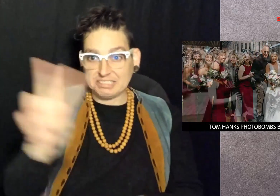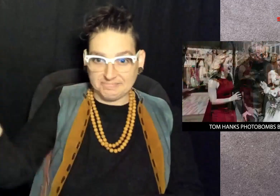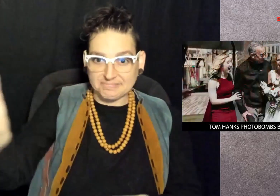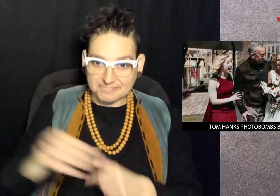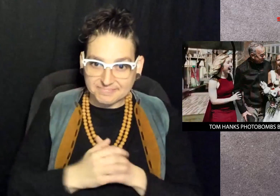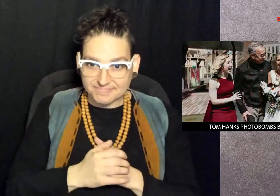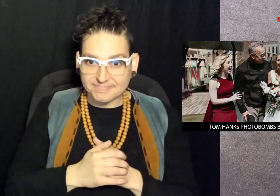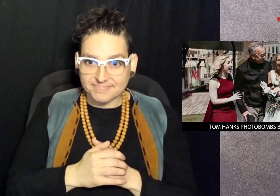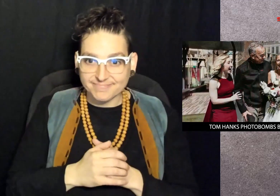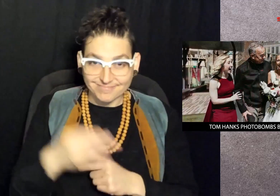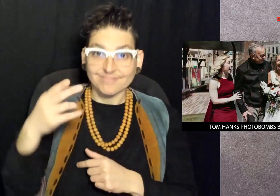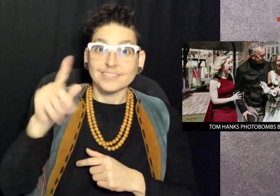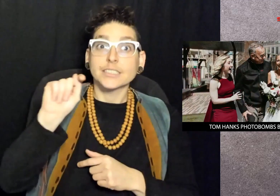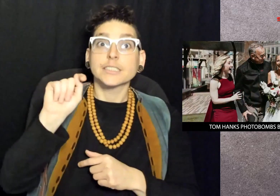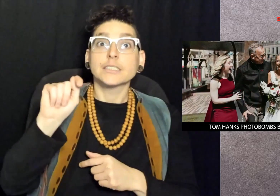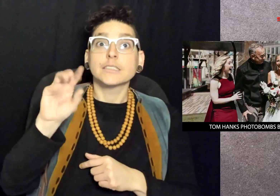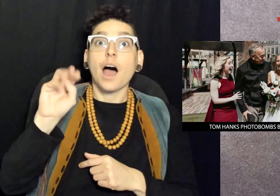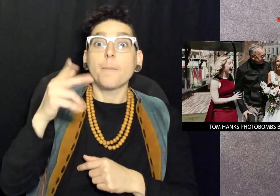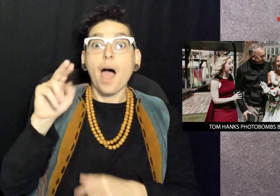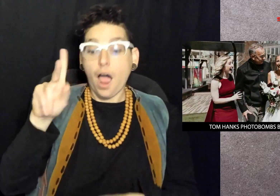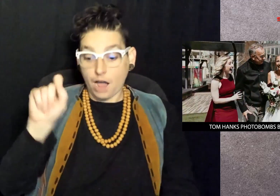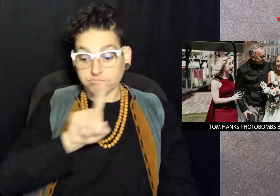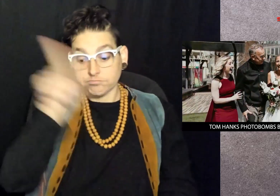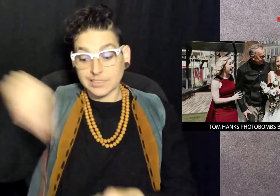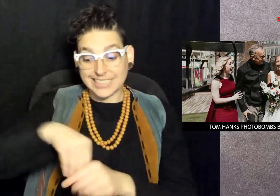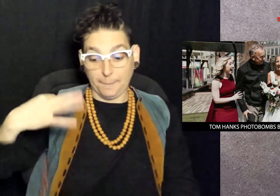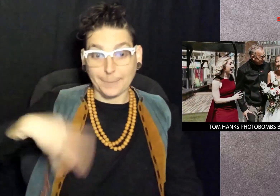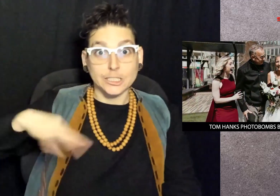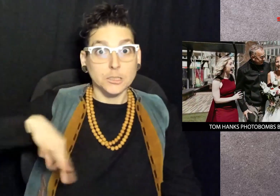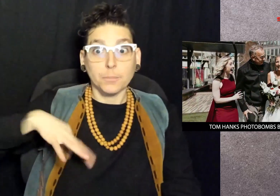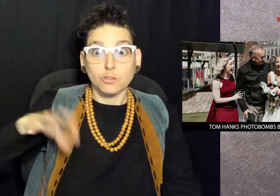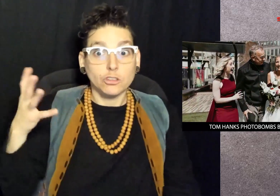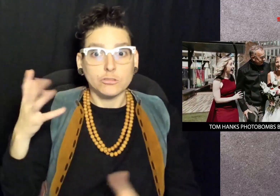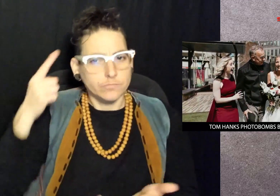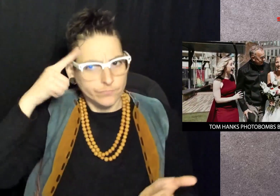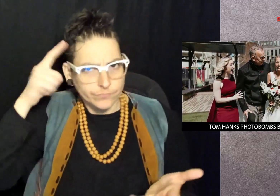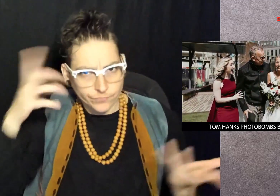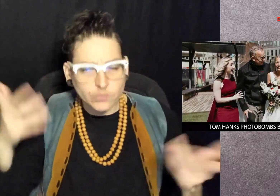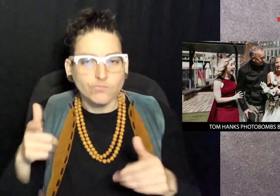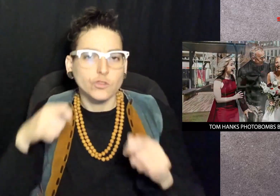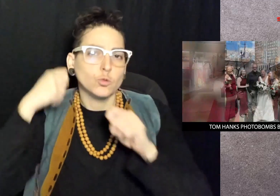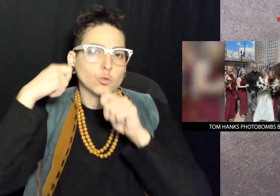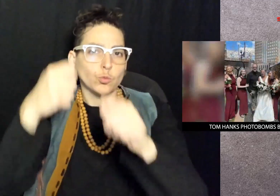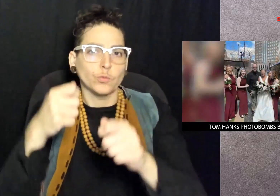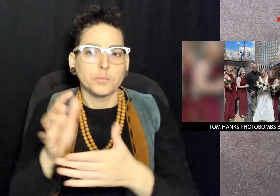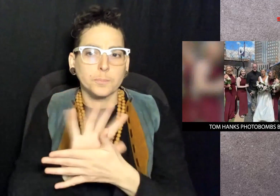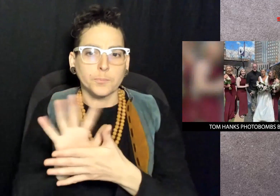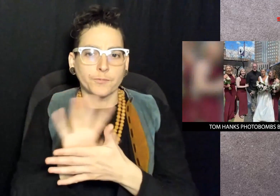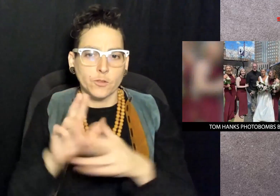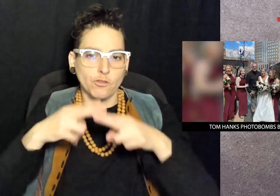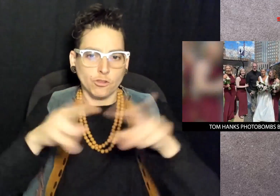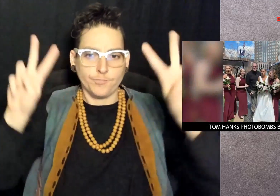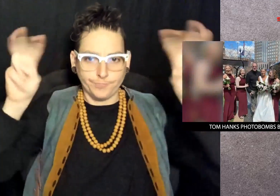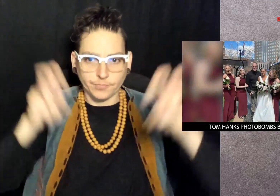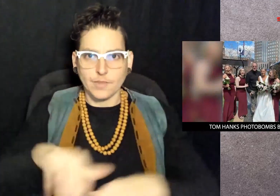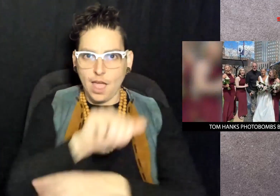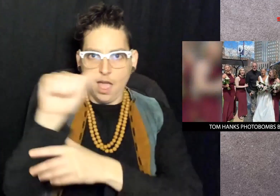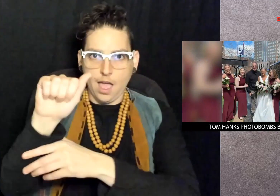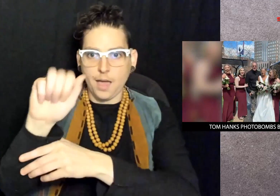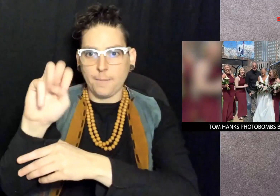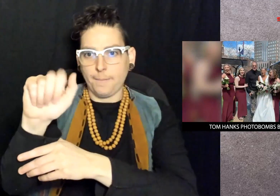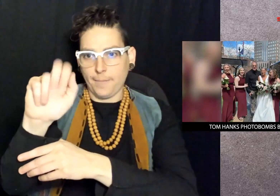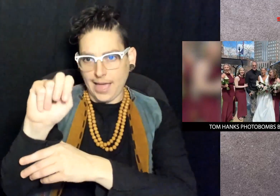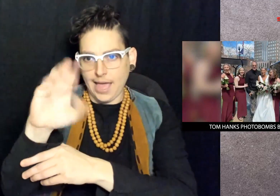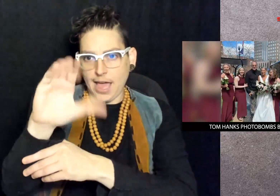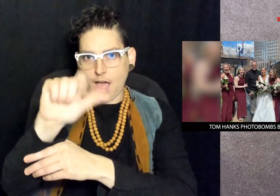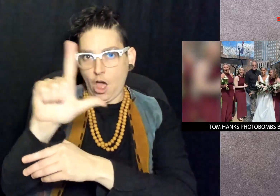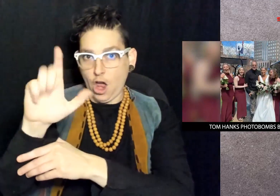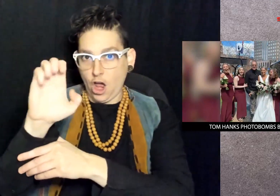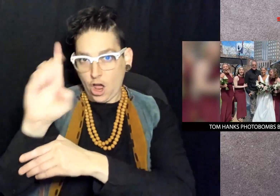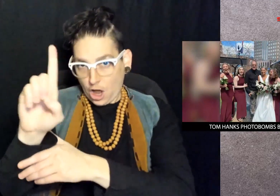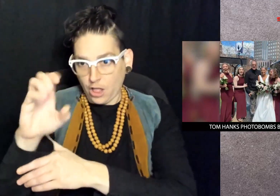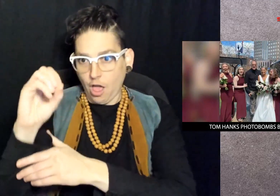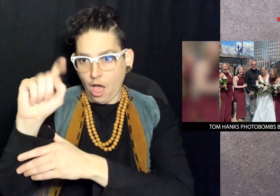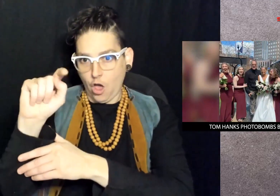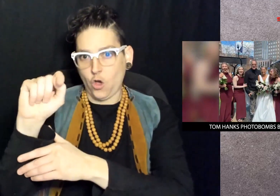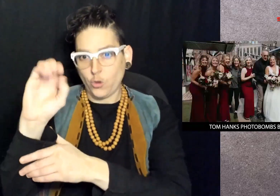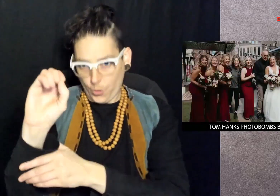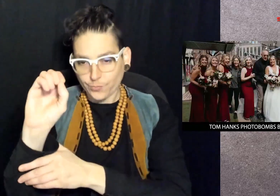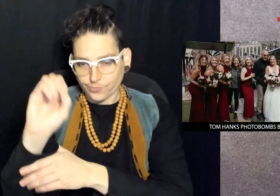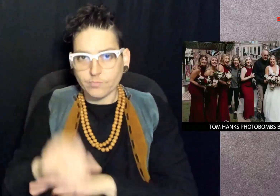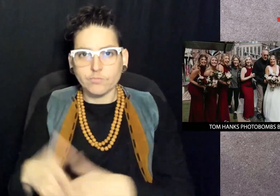they just took off Hanks is in Pittsburgh shooting a movie called a man called Otto